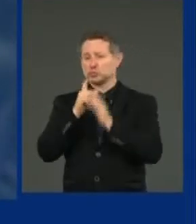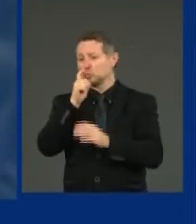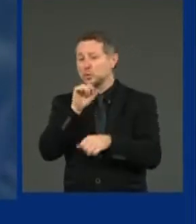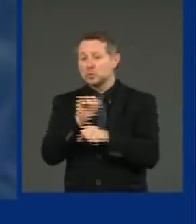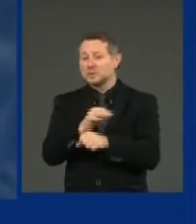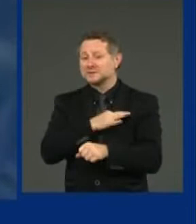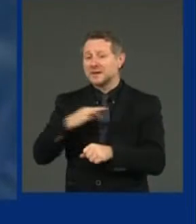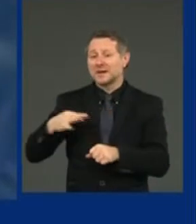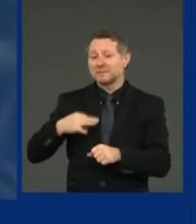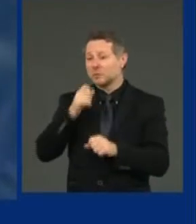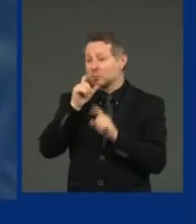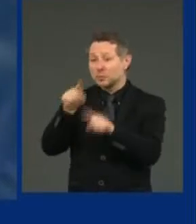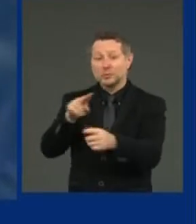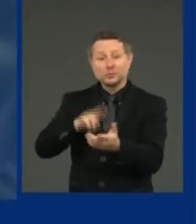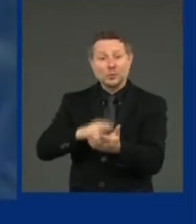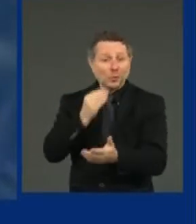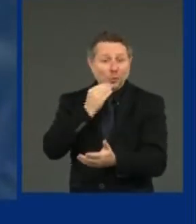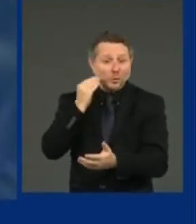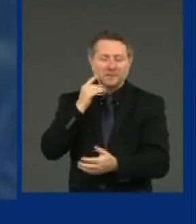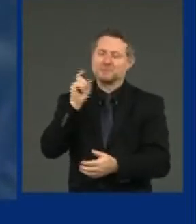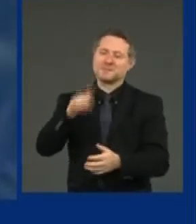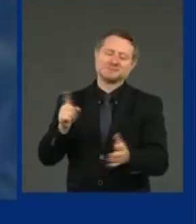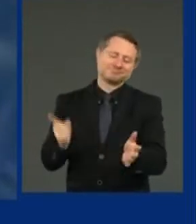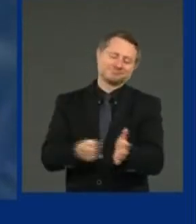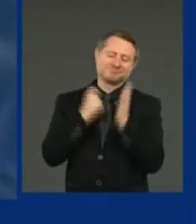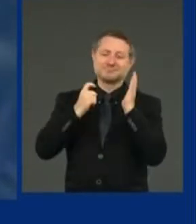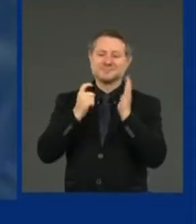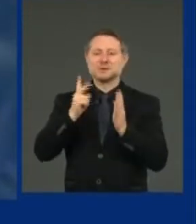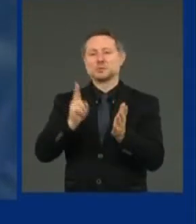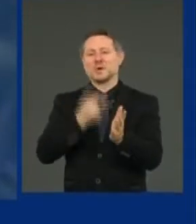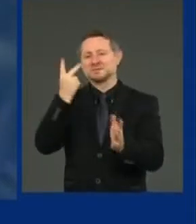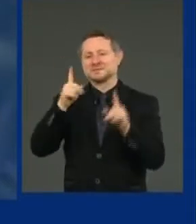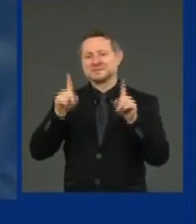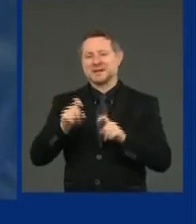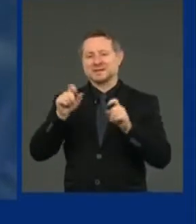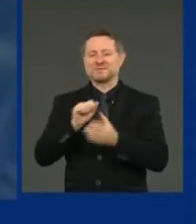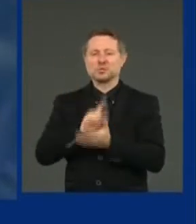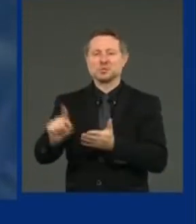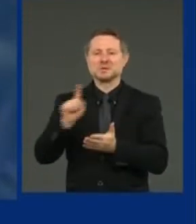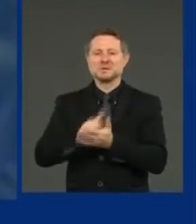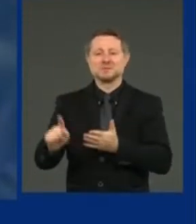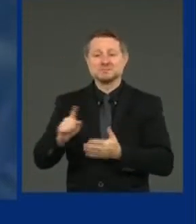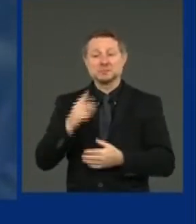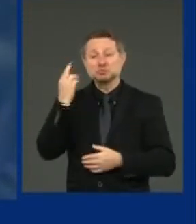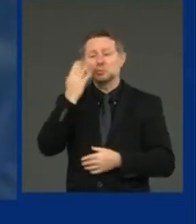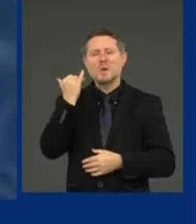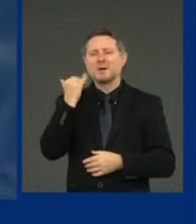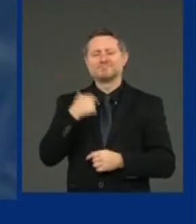TOP PRIORITY. WE PUT IN A REQUIREMENT TO TEST ALL STAFF AT A NURSING HOME AT TWICE PER WEEK. WHY?